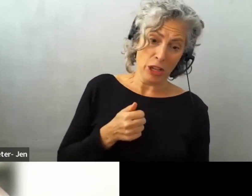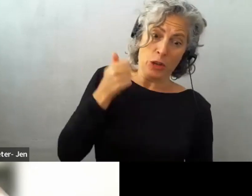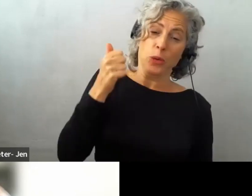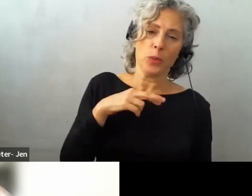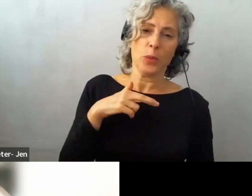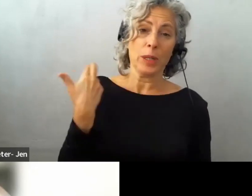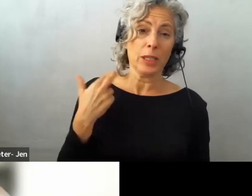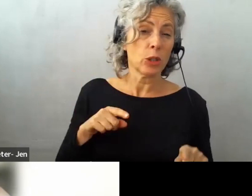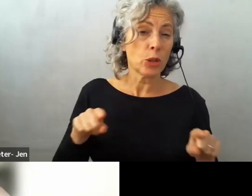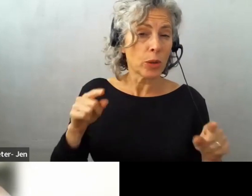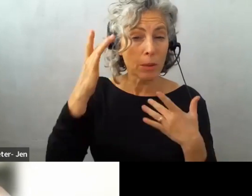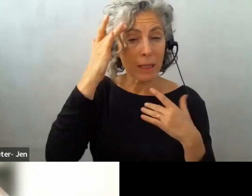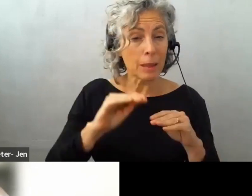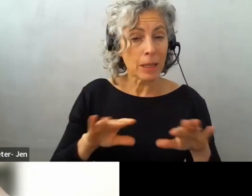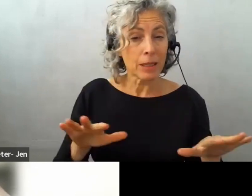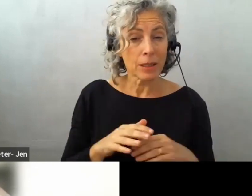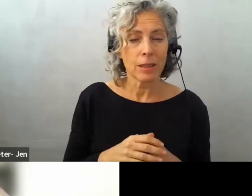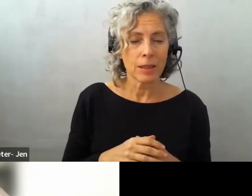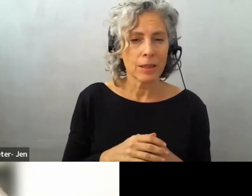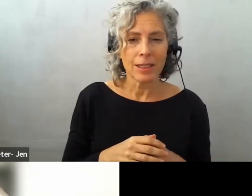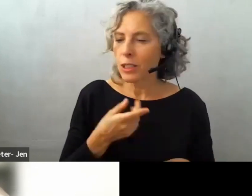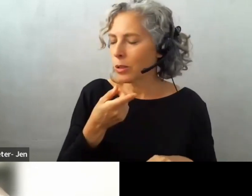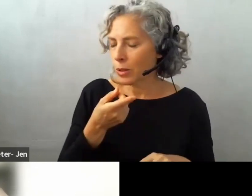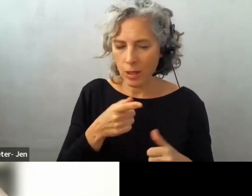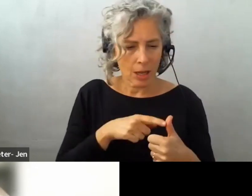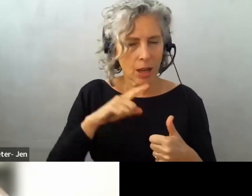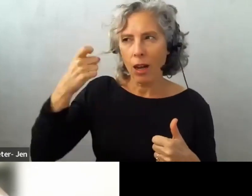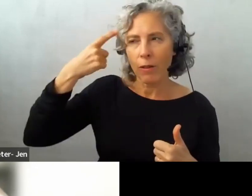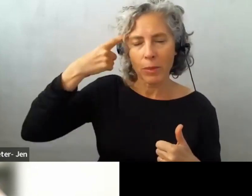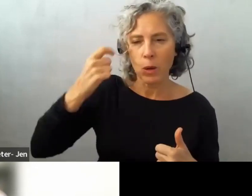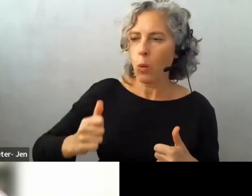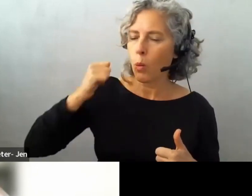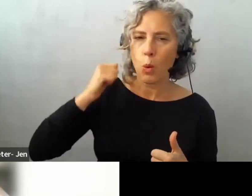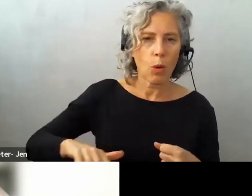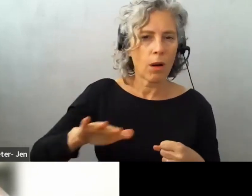during this pandemic, when you can't get when the government will not cover your supports.